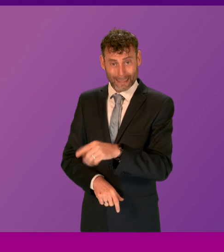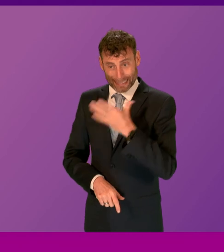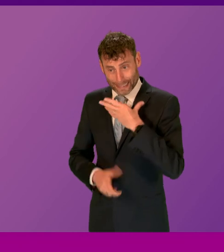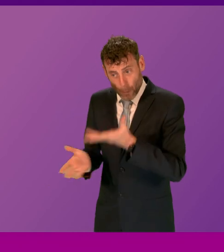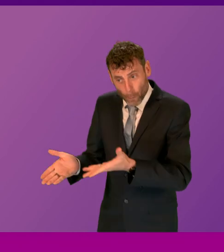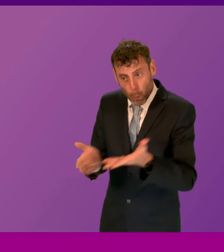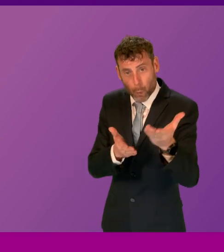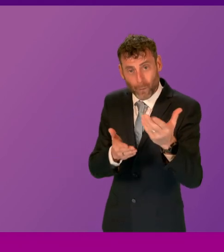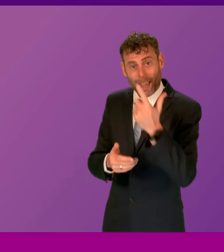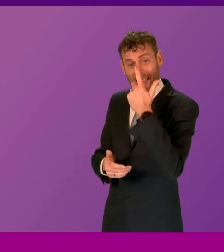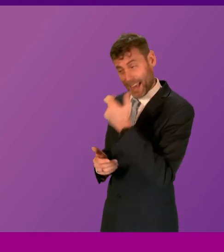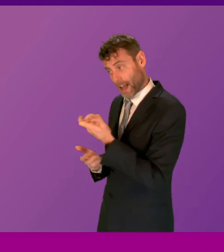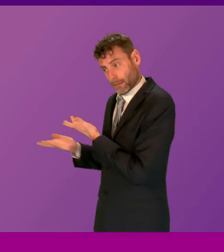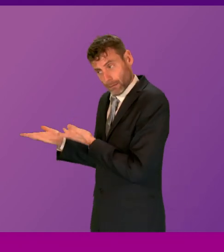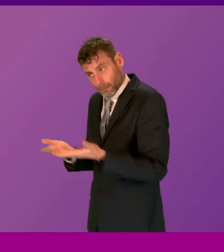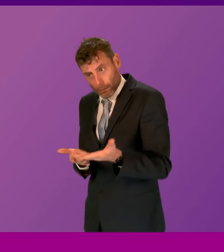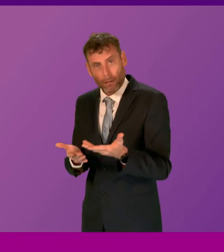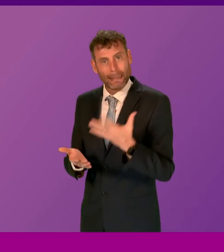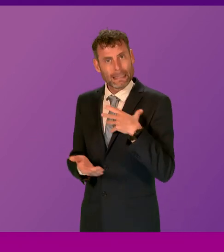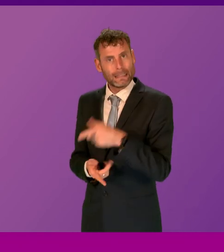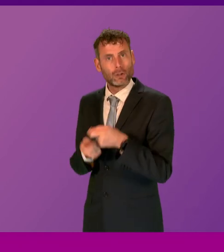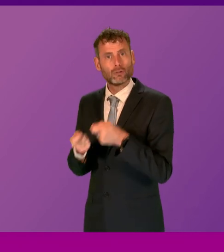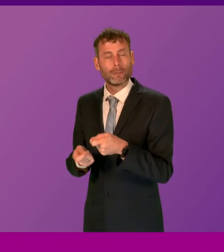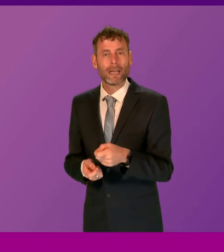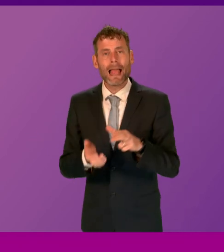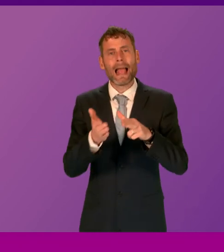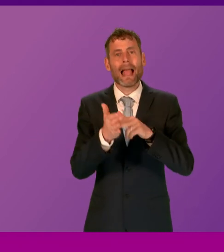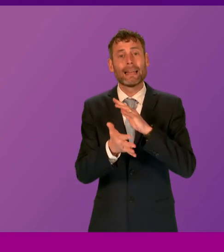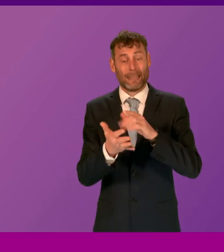The Scottish National Party promised to eradicate delayed discharge eight years ago.